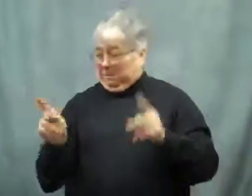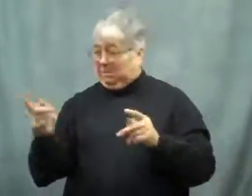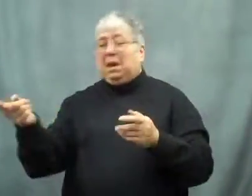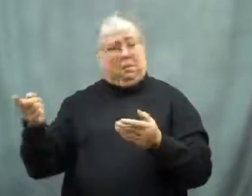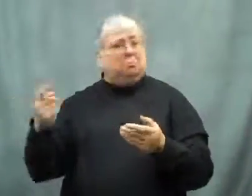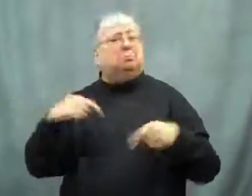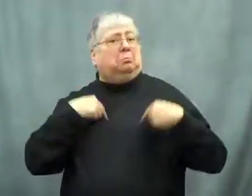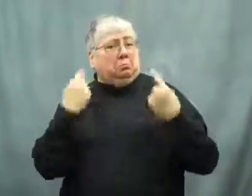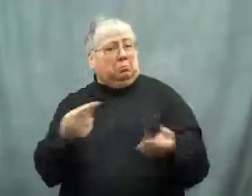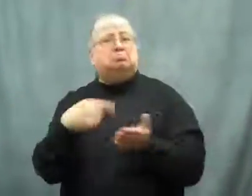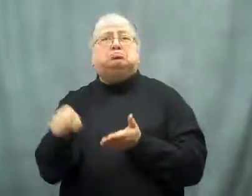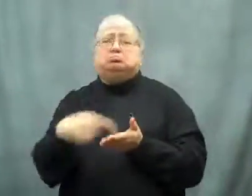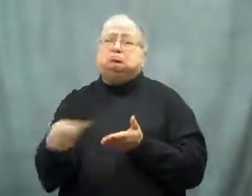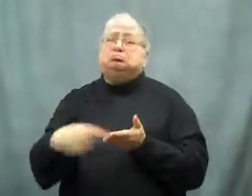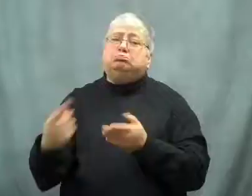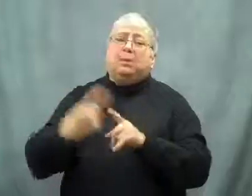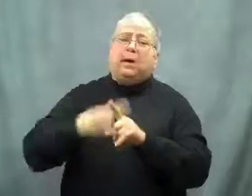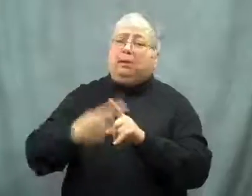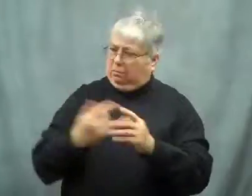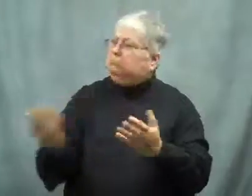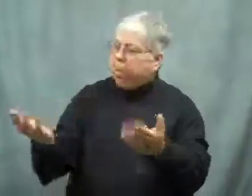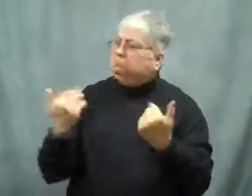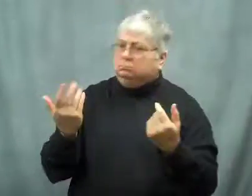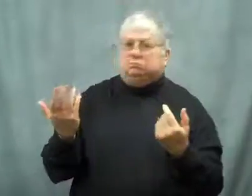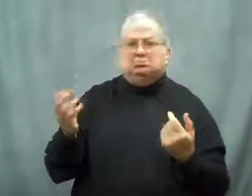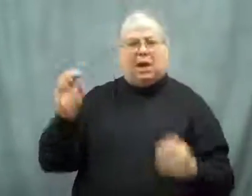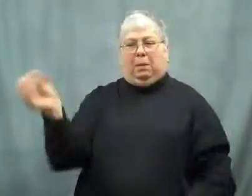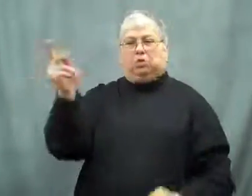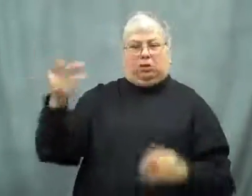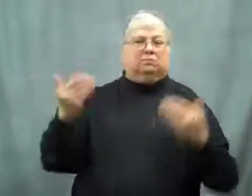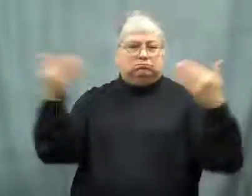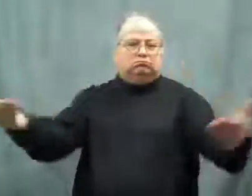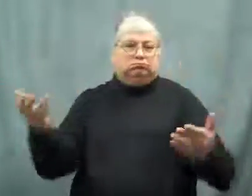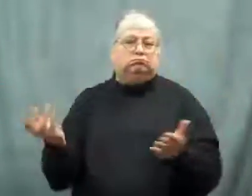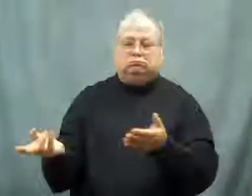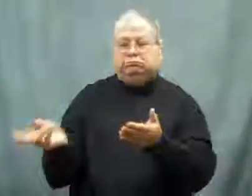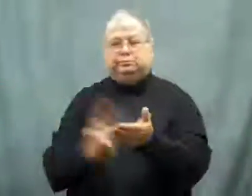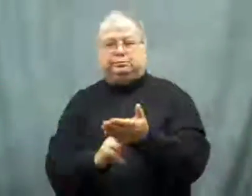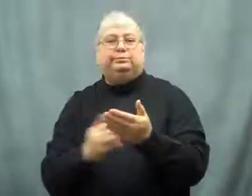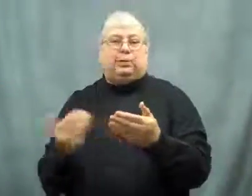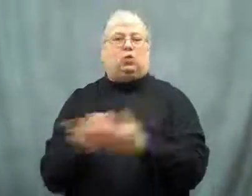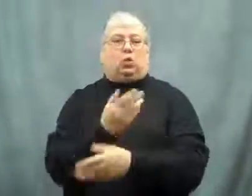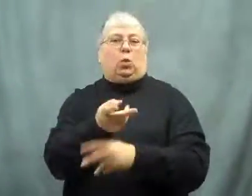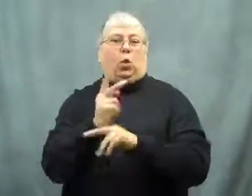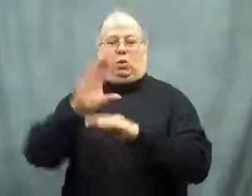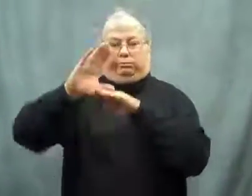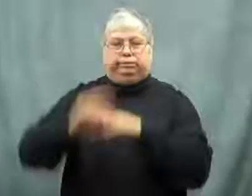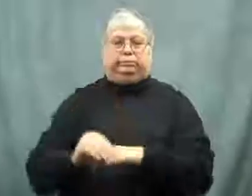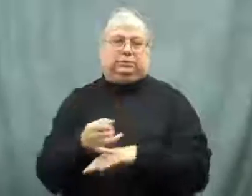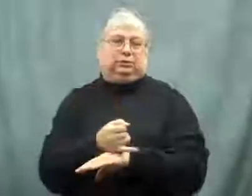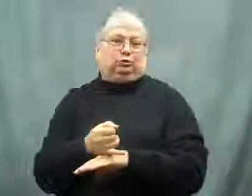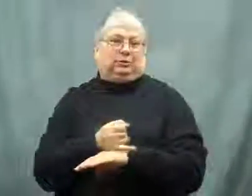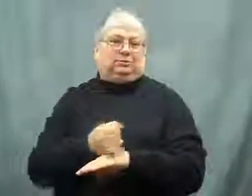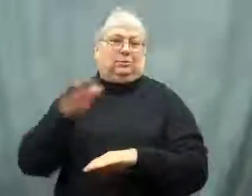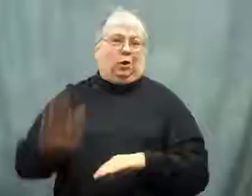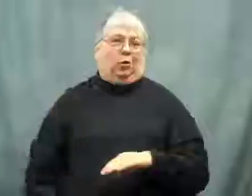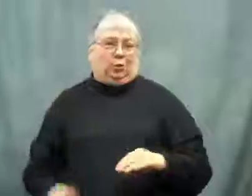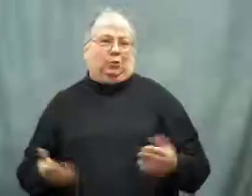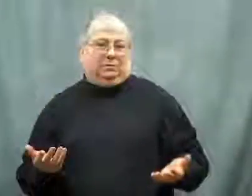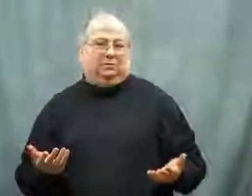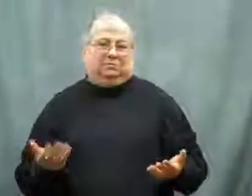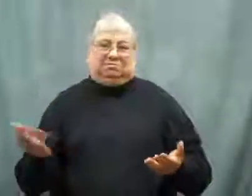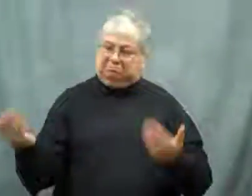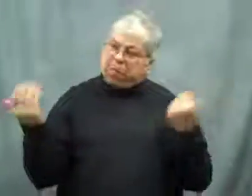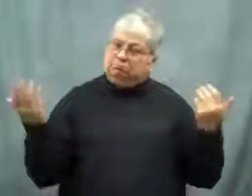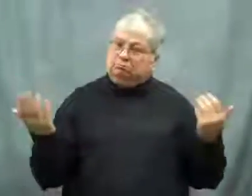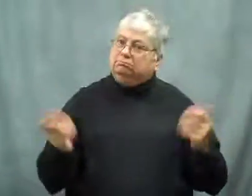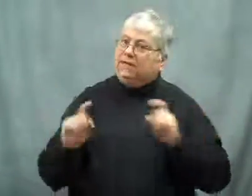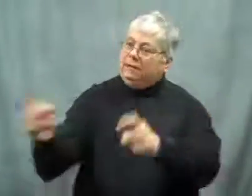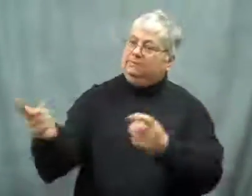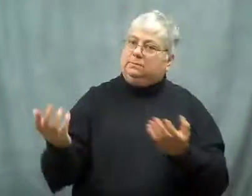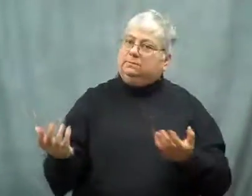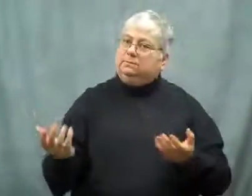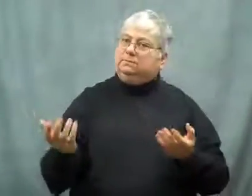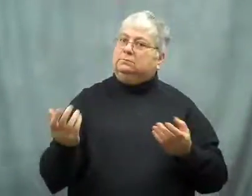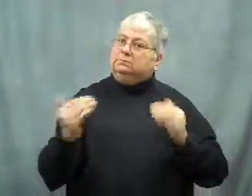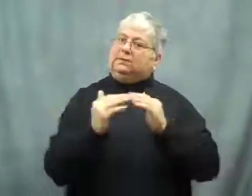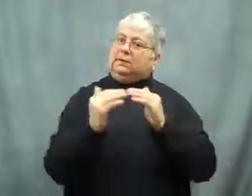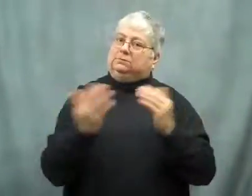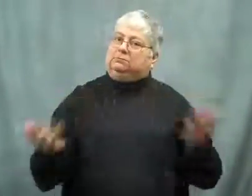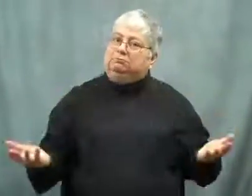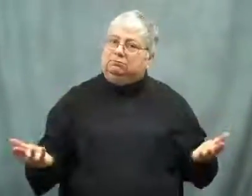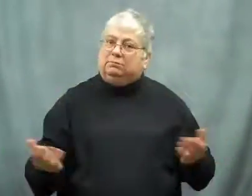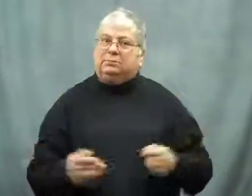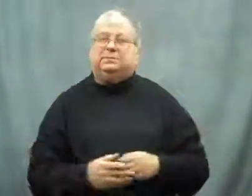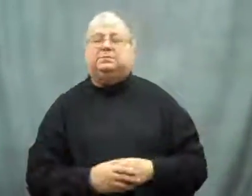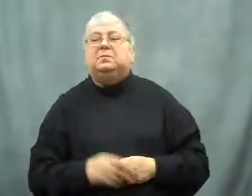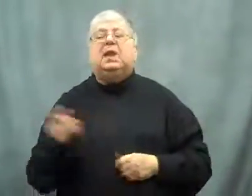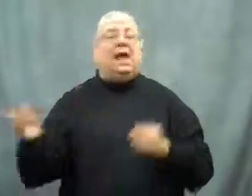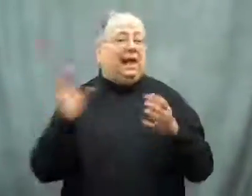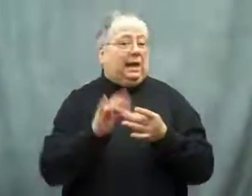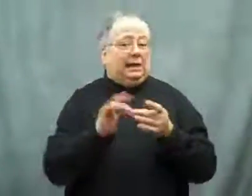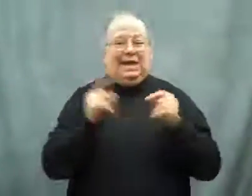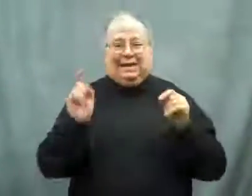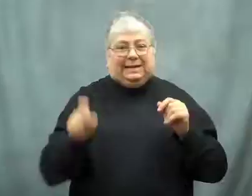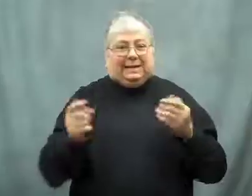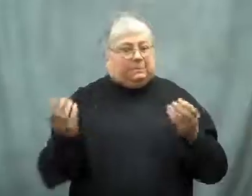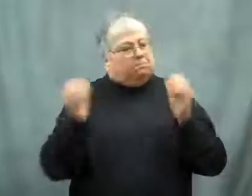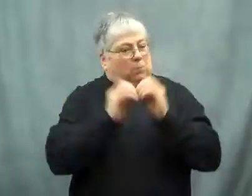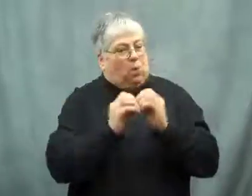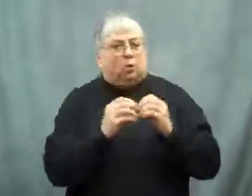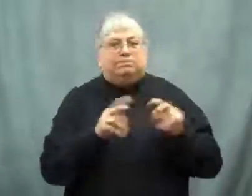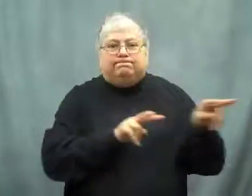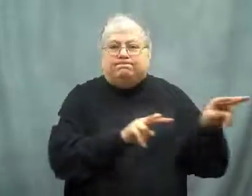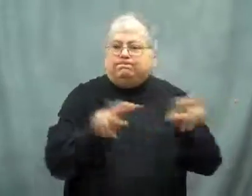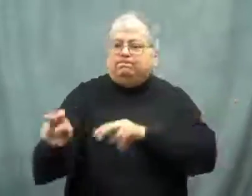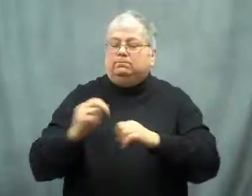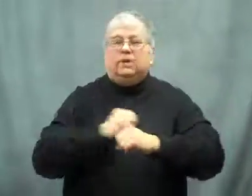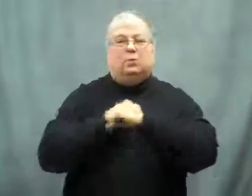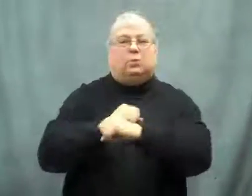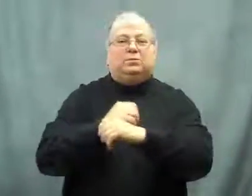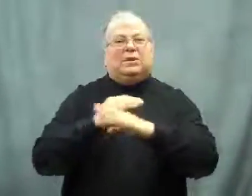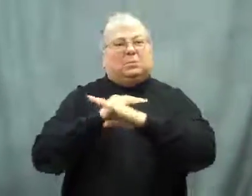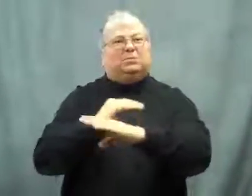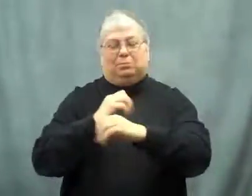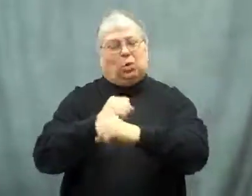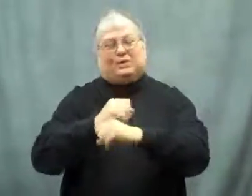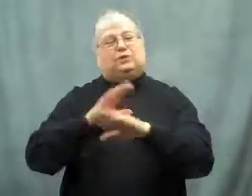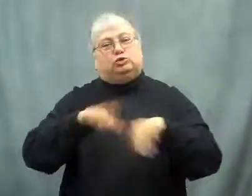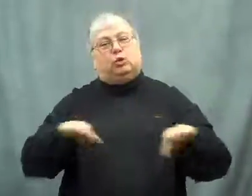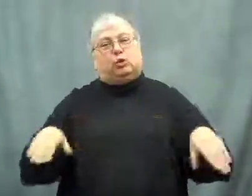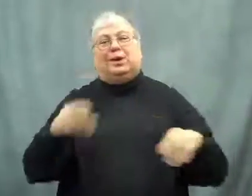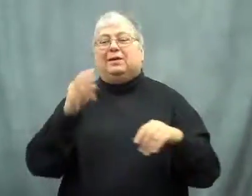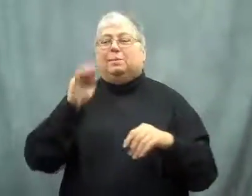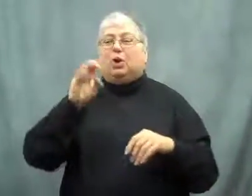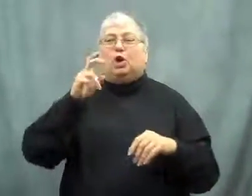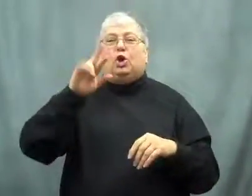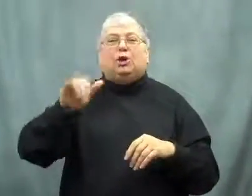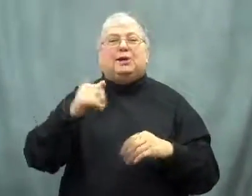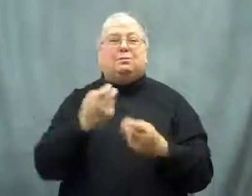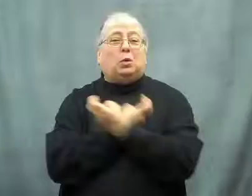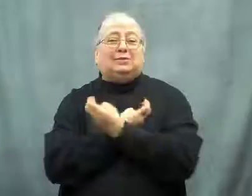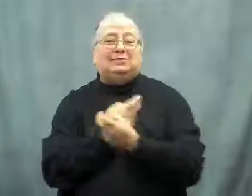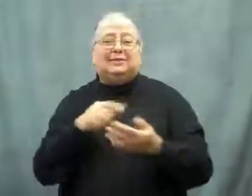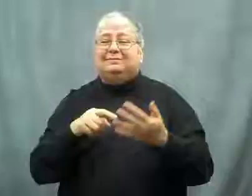Homeowners in good standing should be able to refinance at low interest rates.